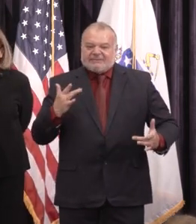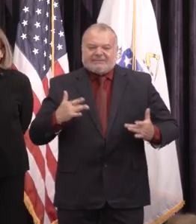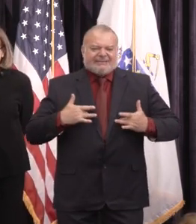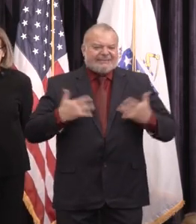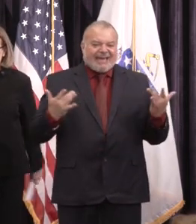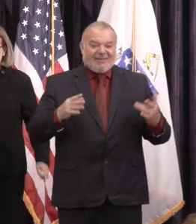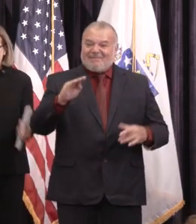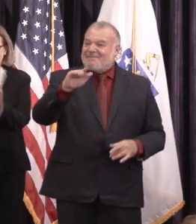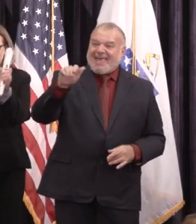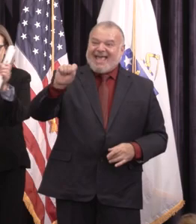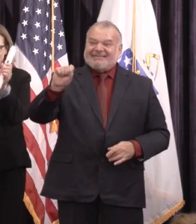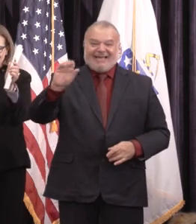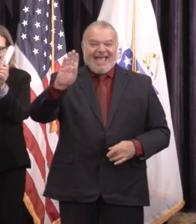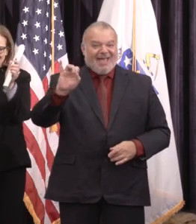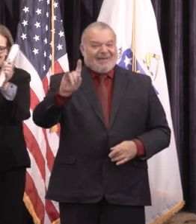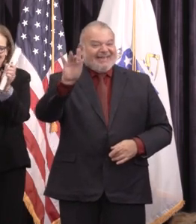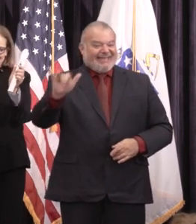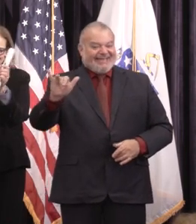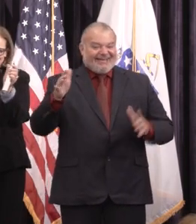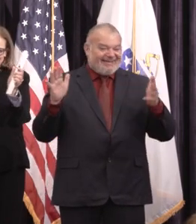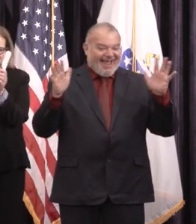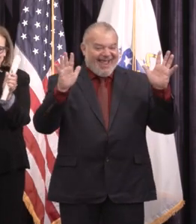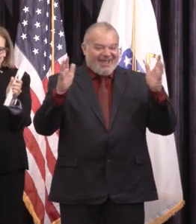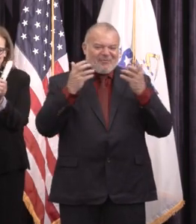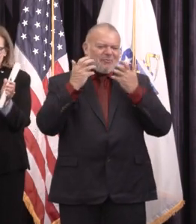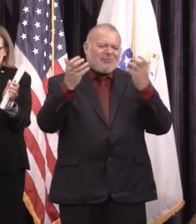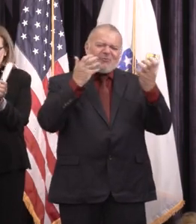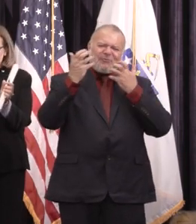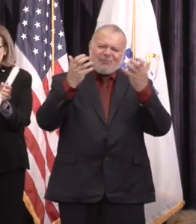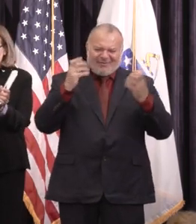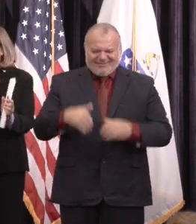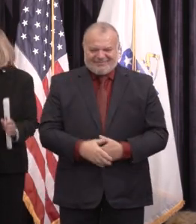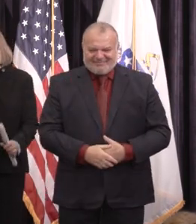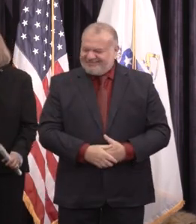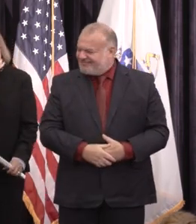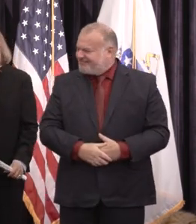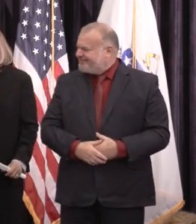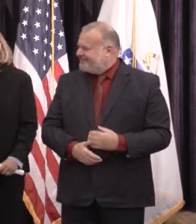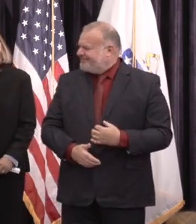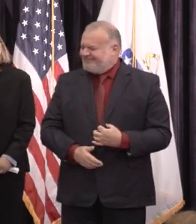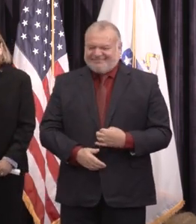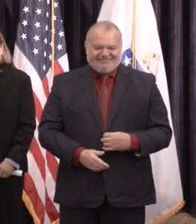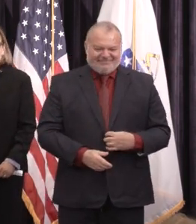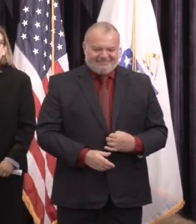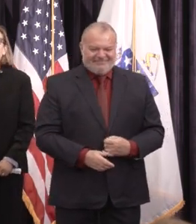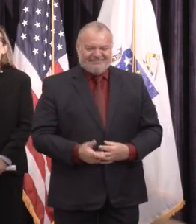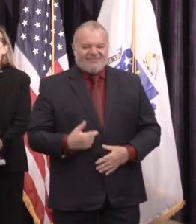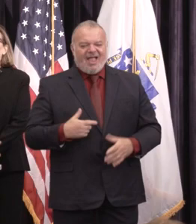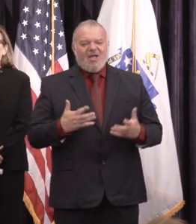cannot say it enough. We are so excited. And I see so many of you that were part of our journey. And